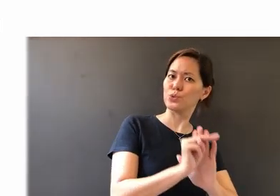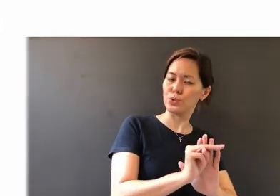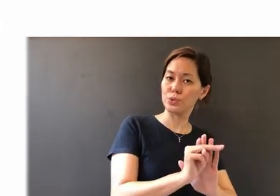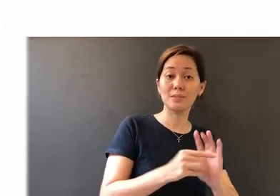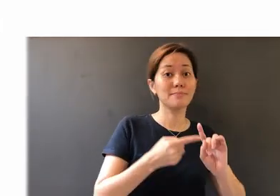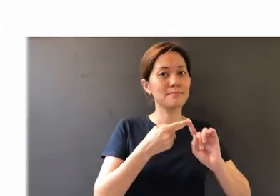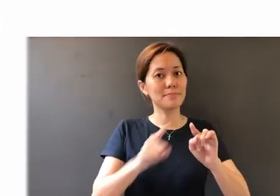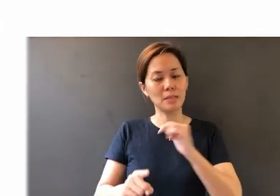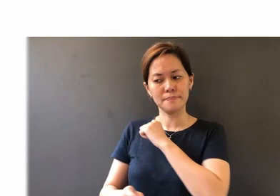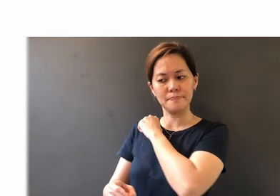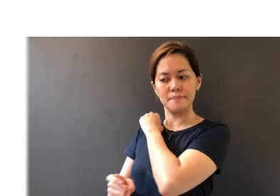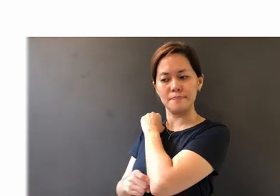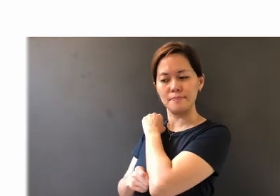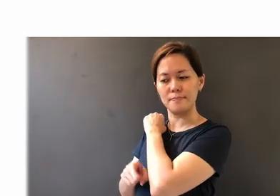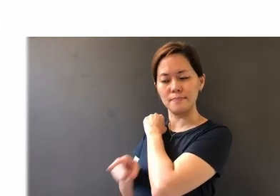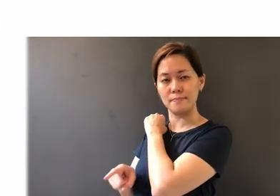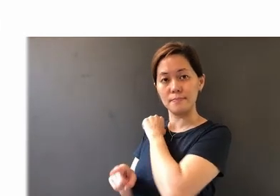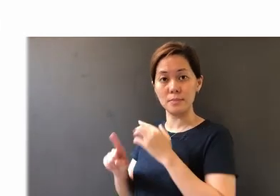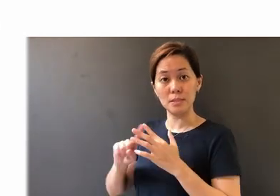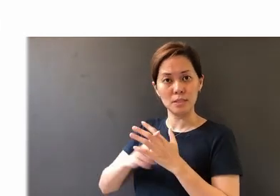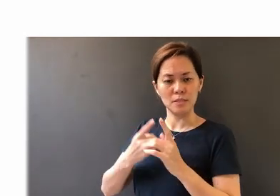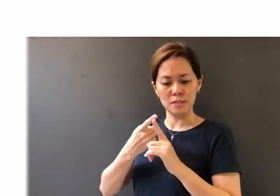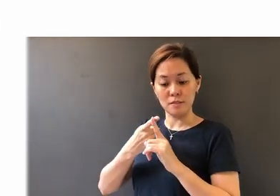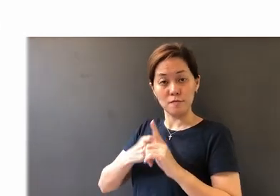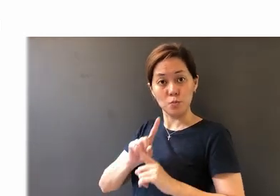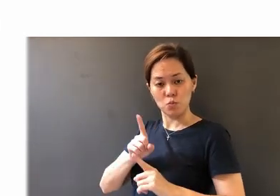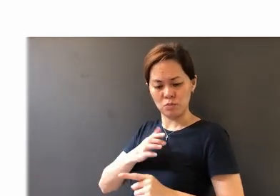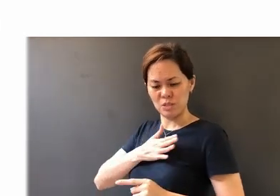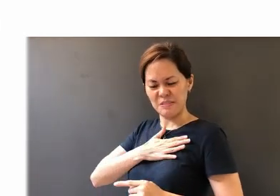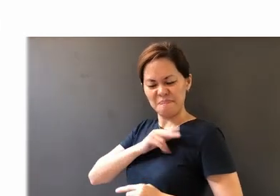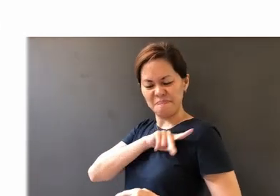Whereas temptation, beginning from our personal desires,